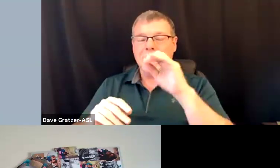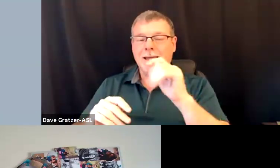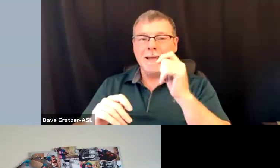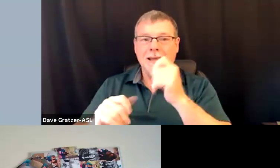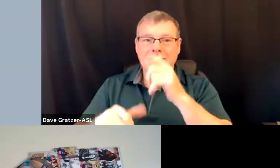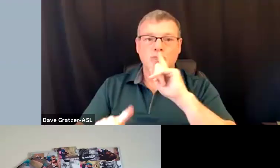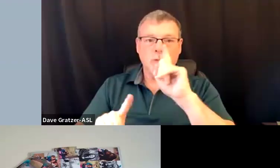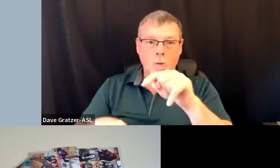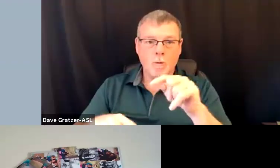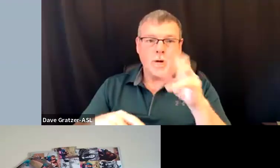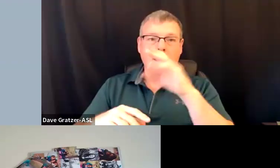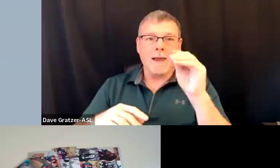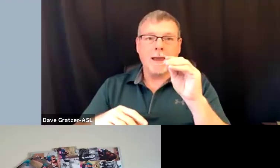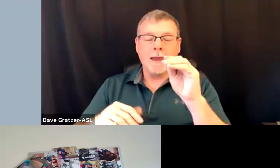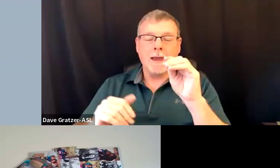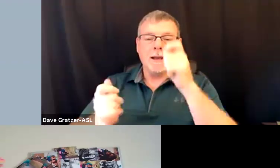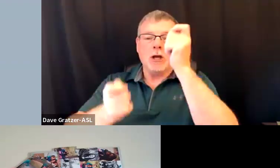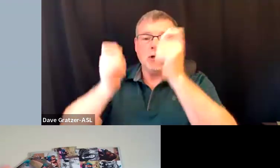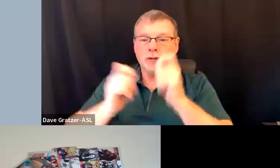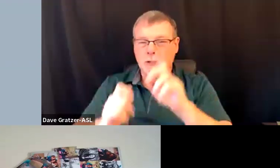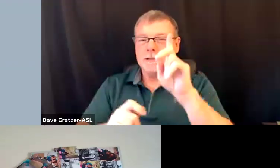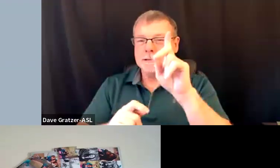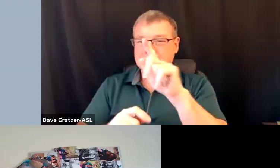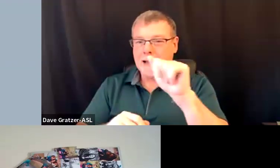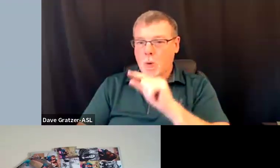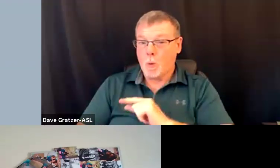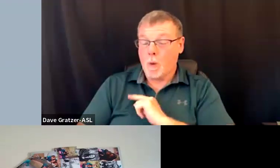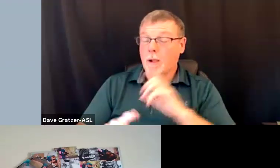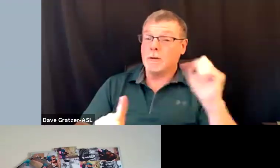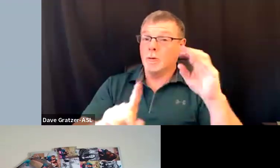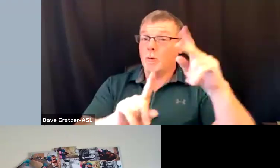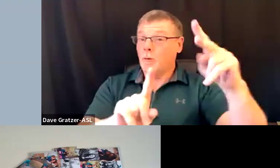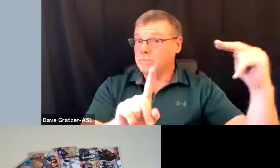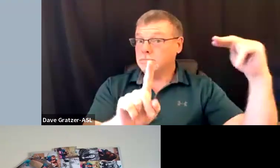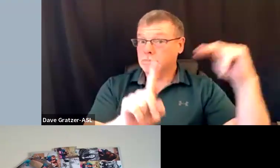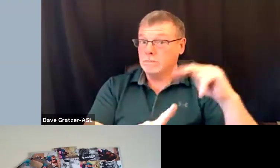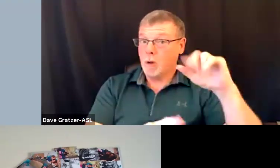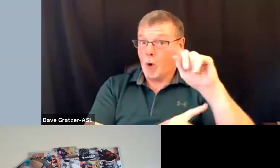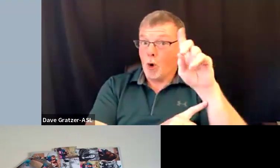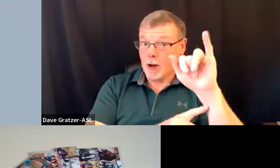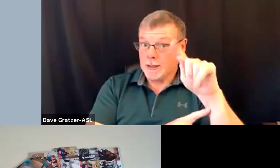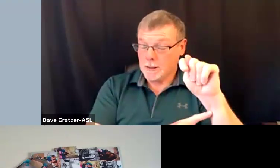in addressing data quality issues. So if you're thinking more from a audit perspective,